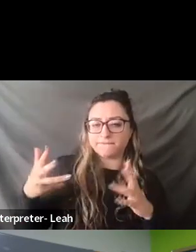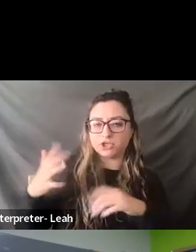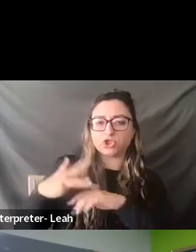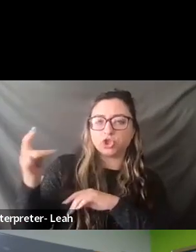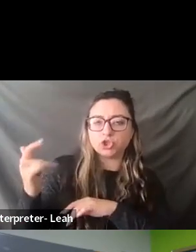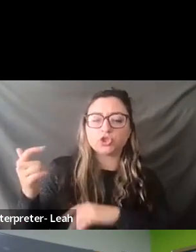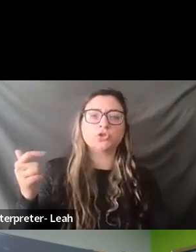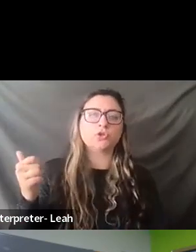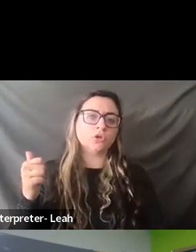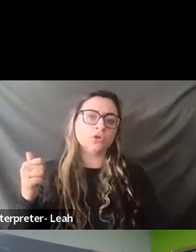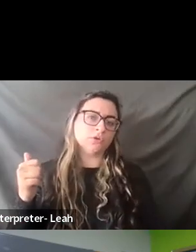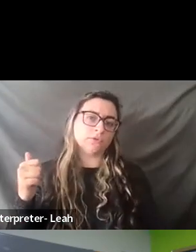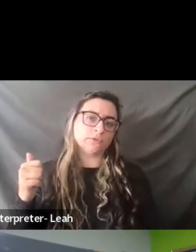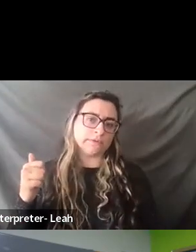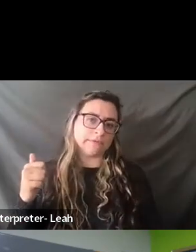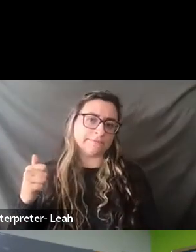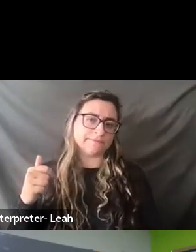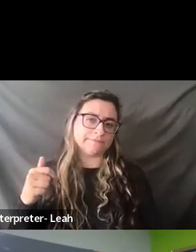So, you know, I think as we're doing this very important work, I think it's also given us --